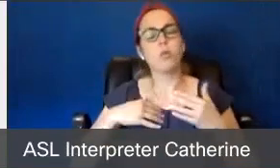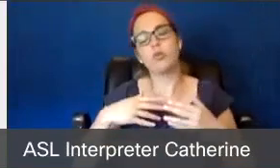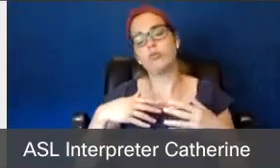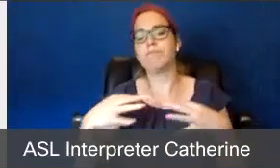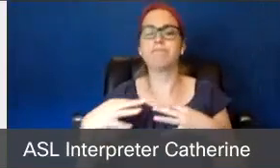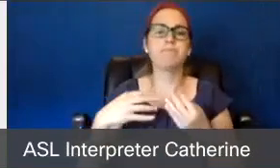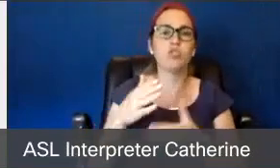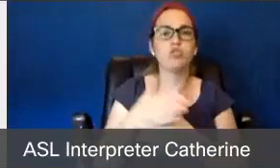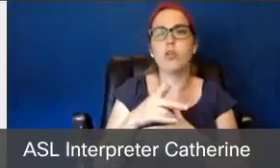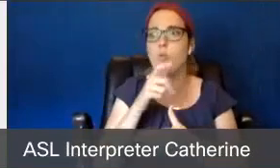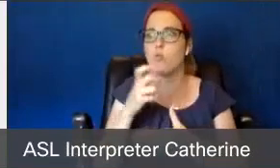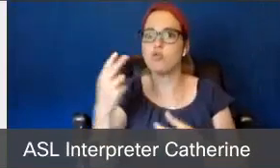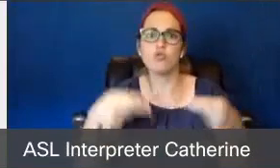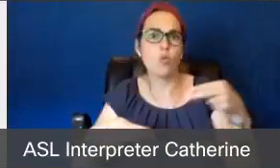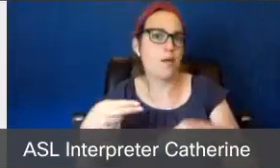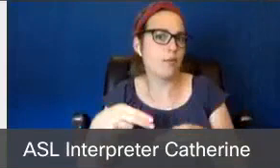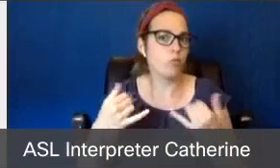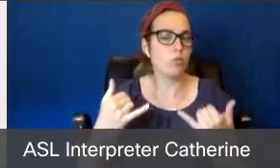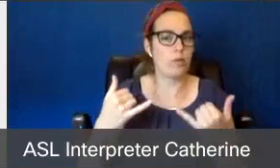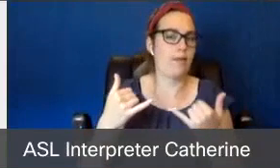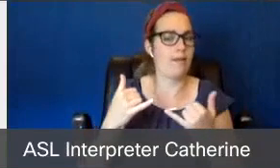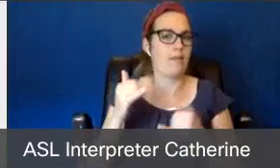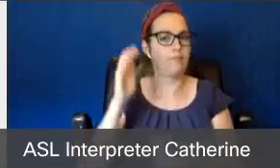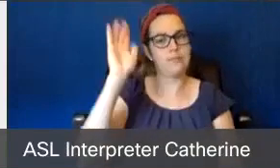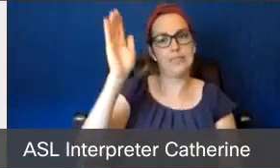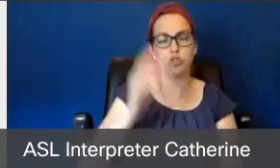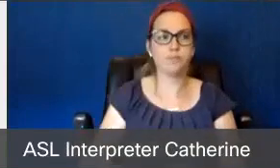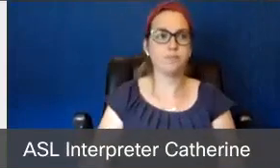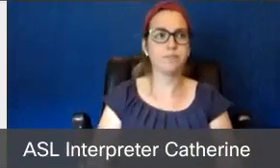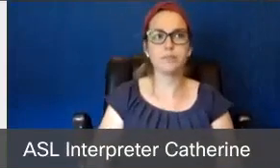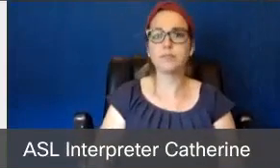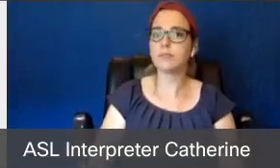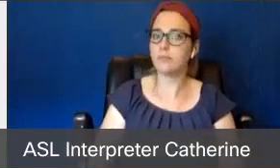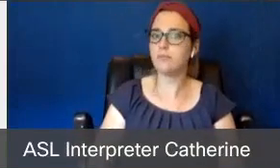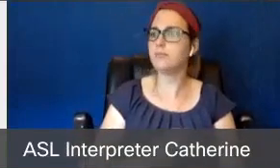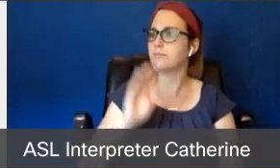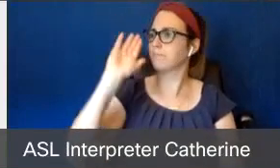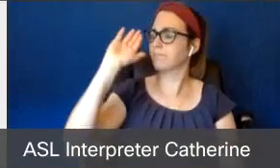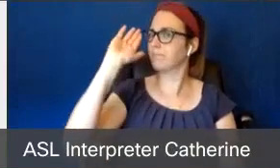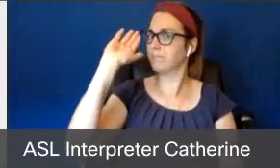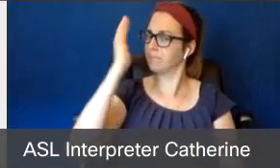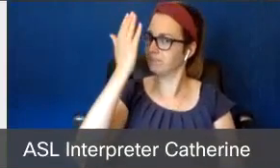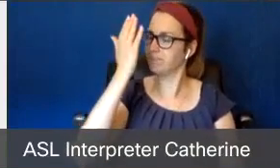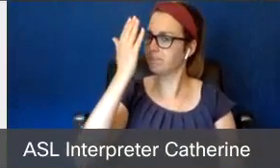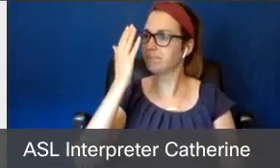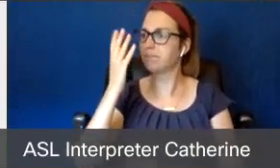So it appears that we have actually fairly evenly distributed from urban, suburban and rural areas